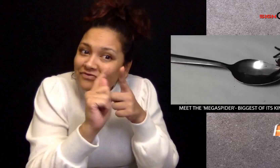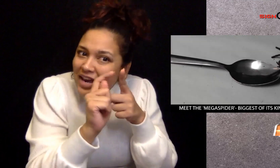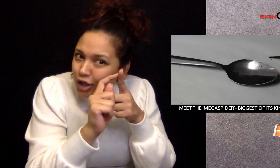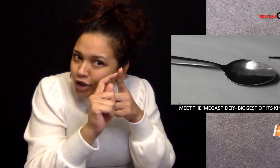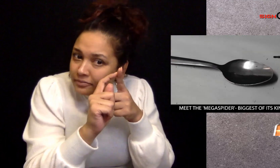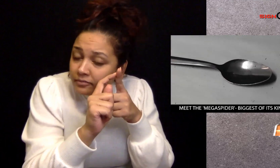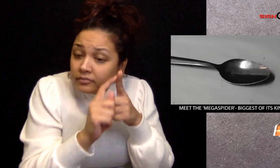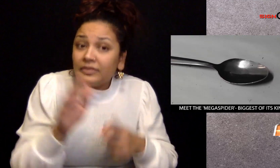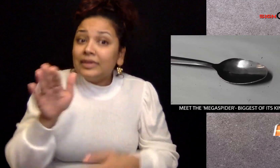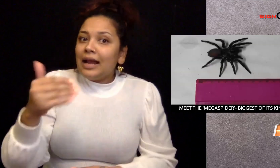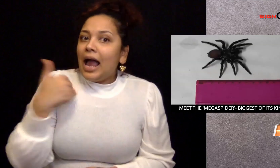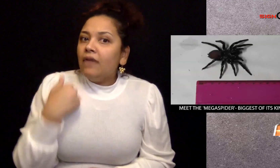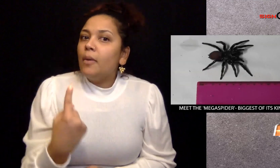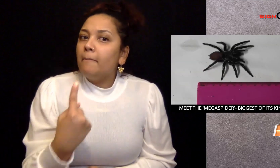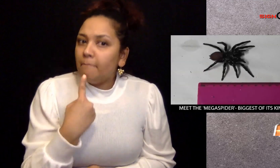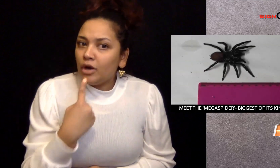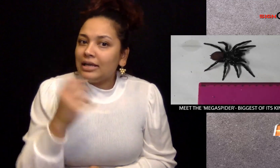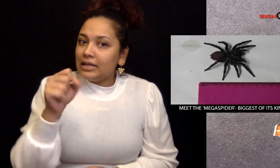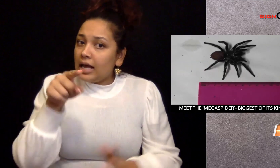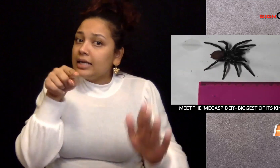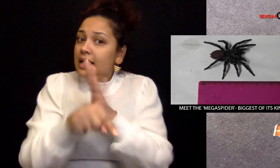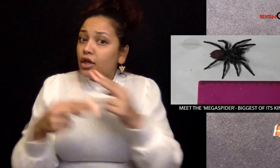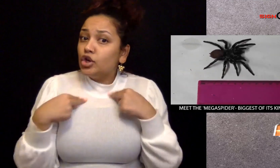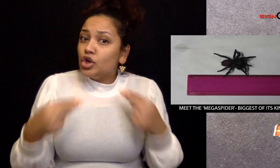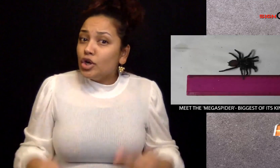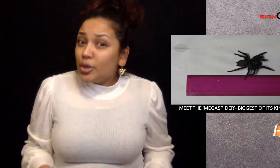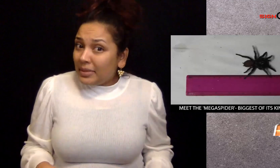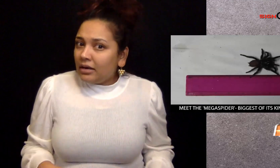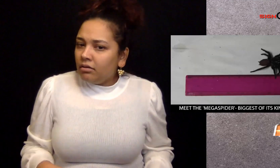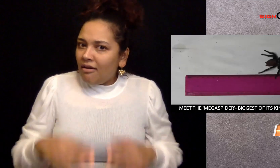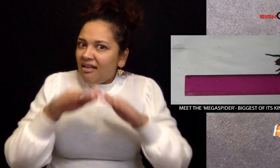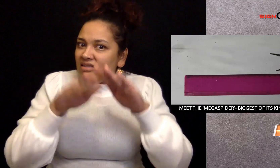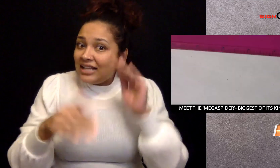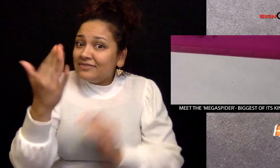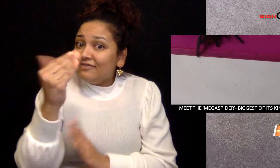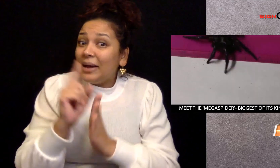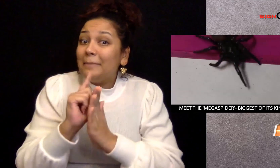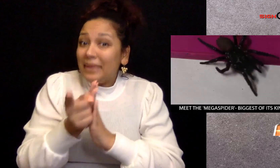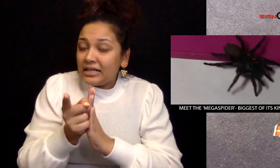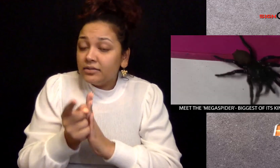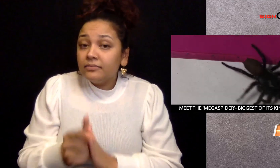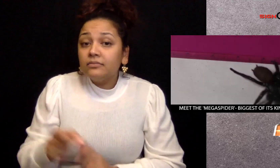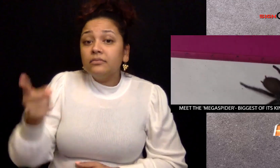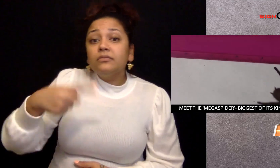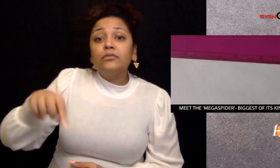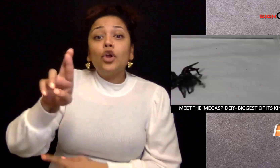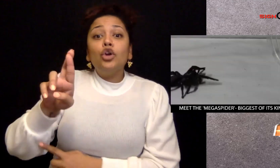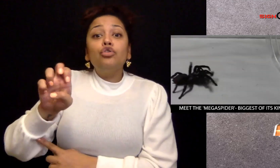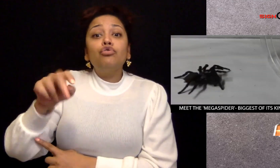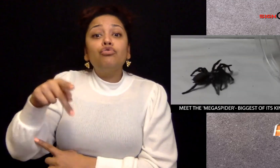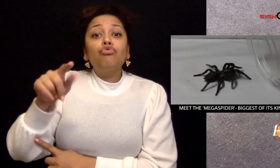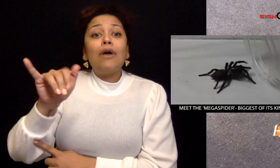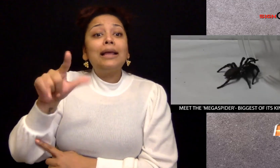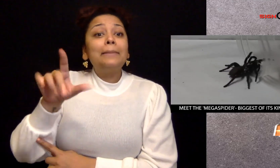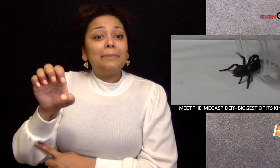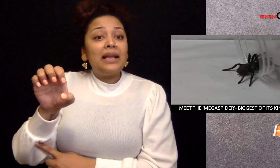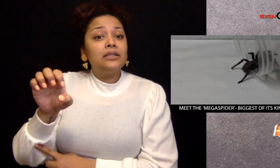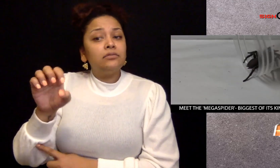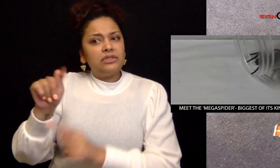enough to pierce the human fingernail and its venom can kill a human in 15 minutes so